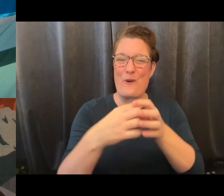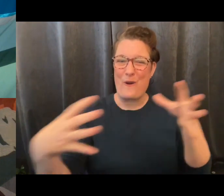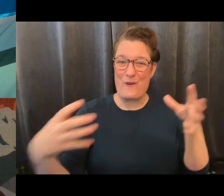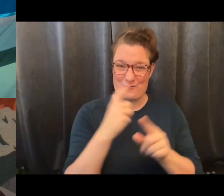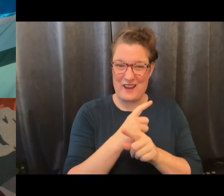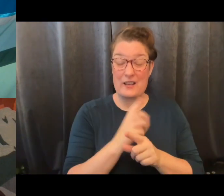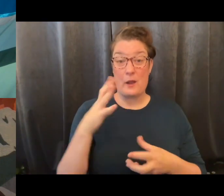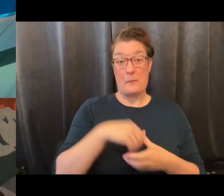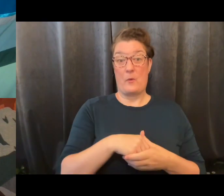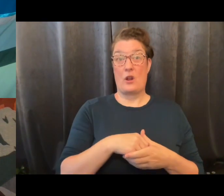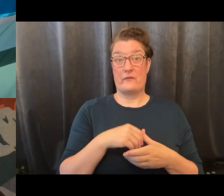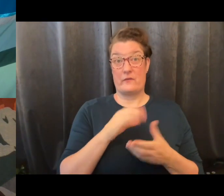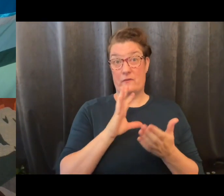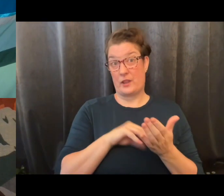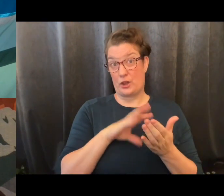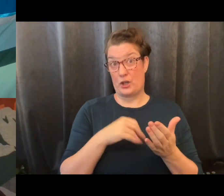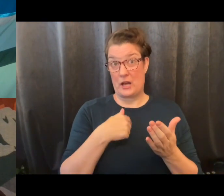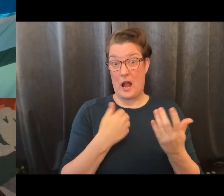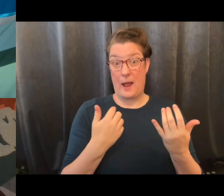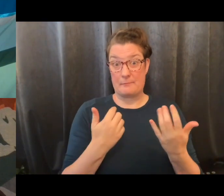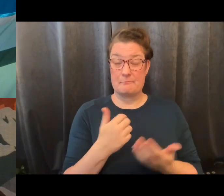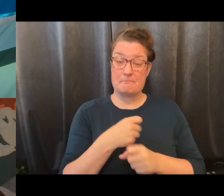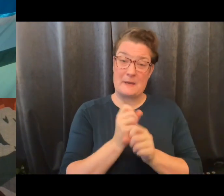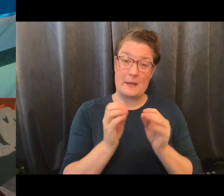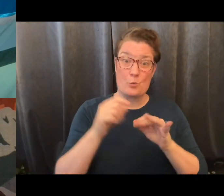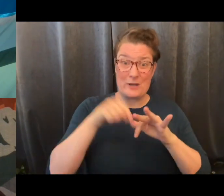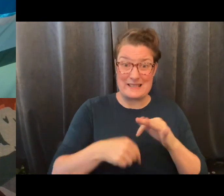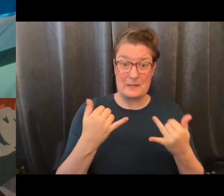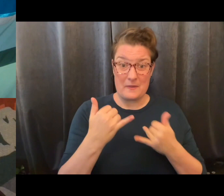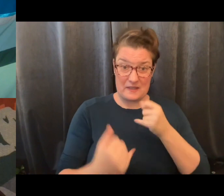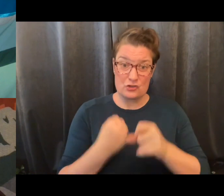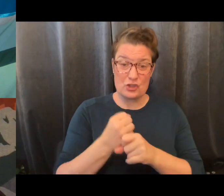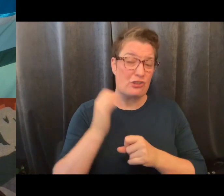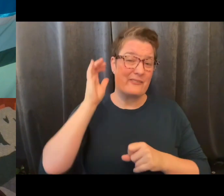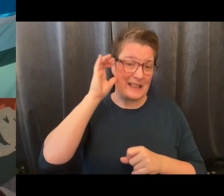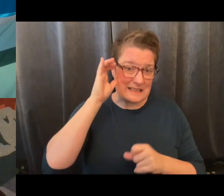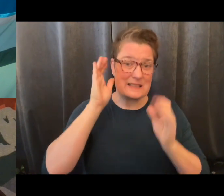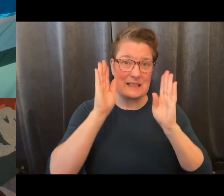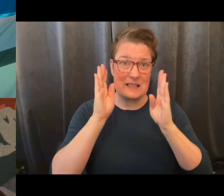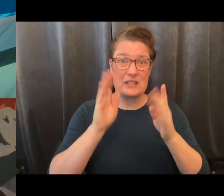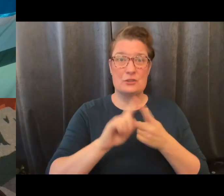learning that I'm deepening this year of listening to my soma, my body, you know?